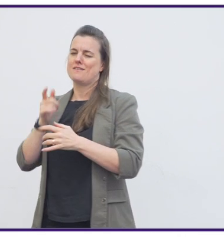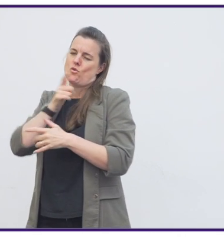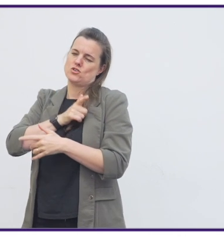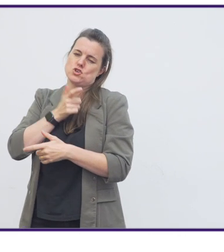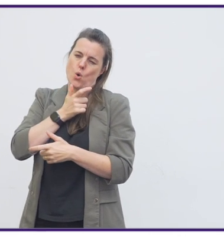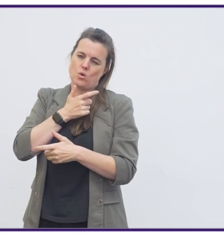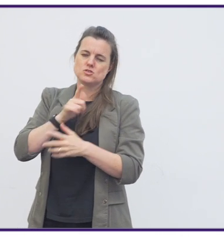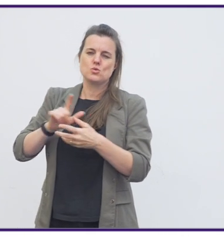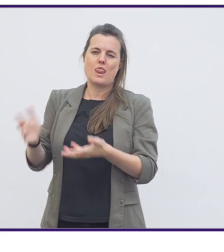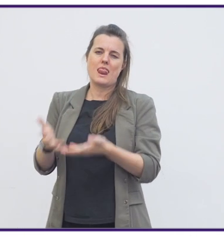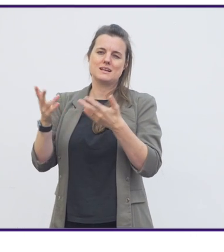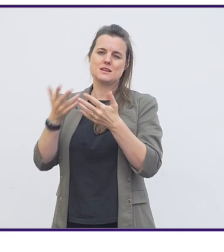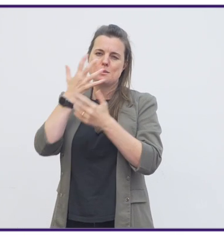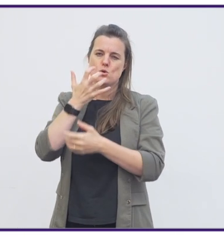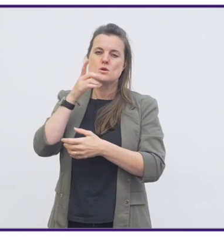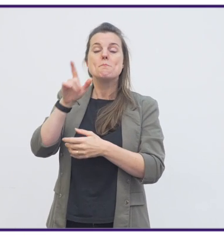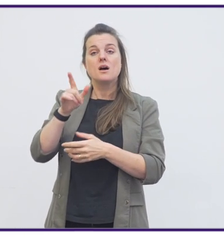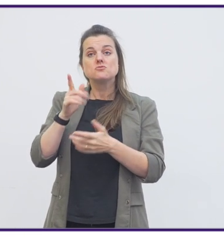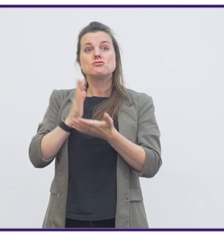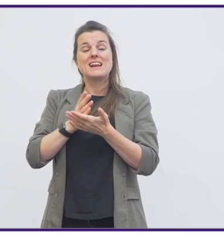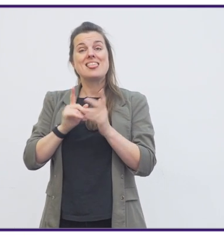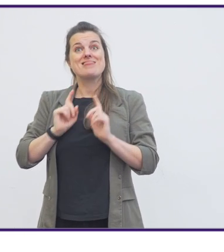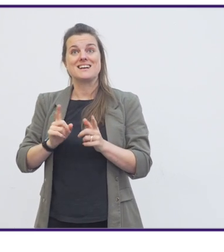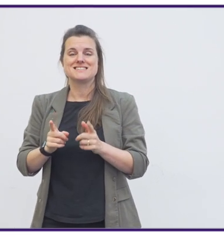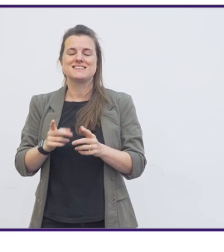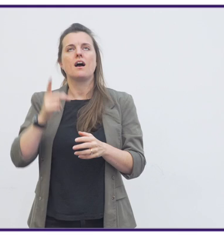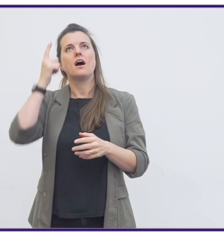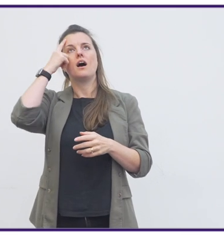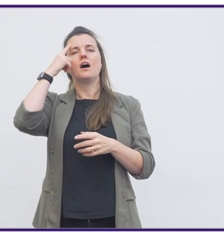but that's when it really clicked for me. Simplicity is the best solution.